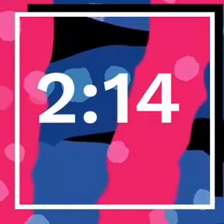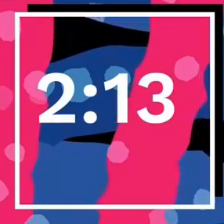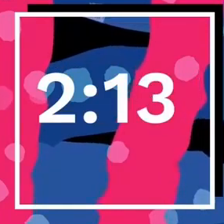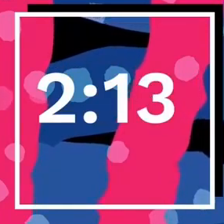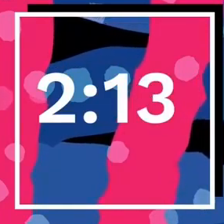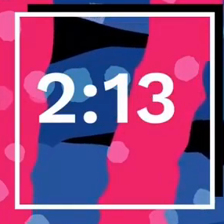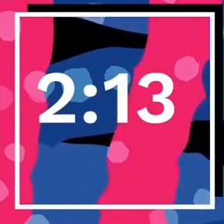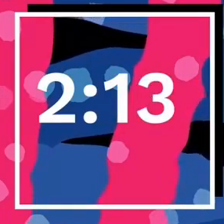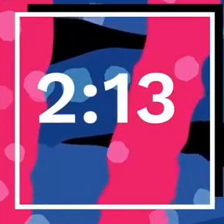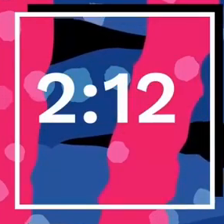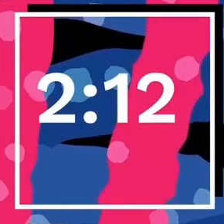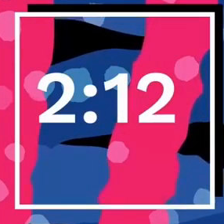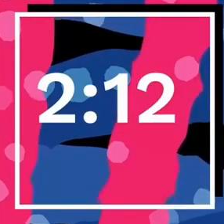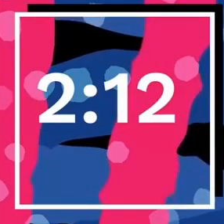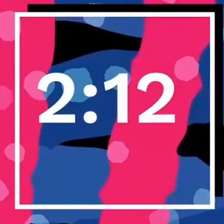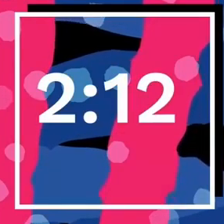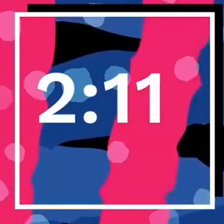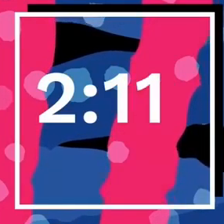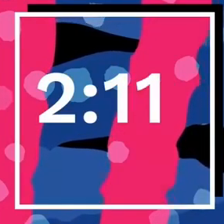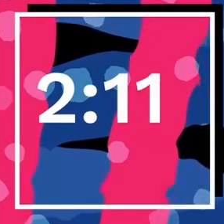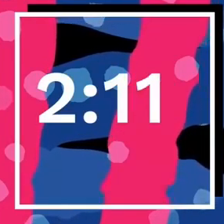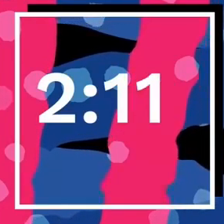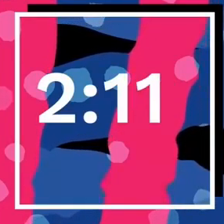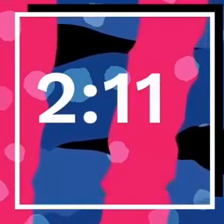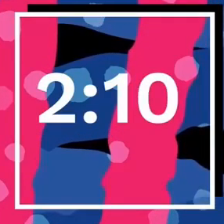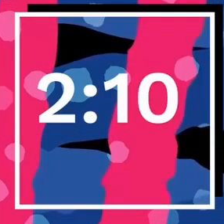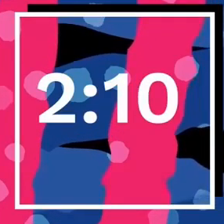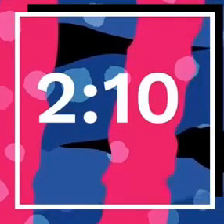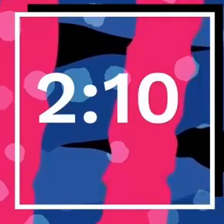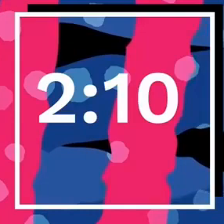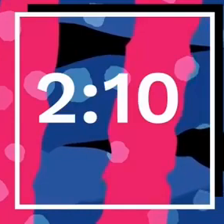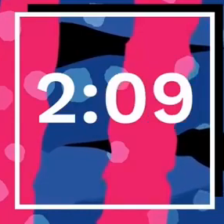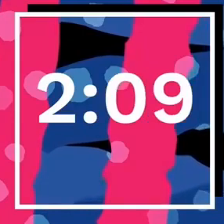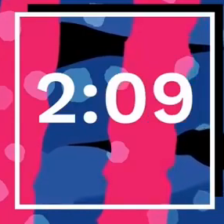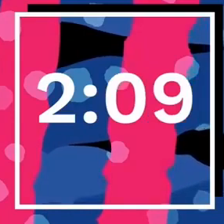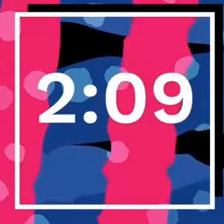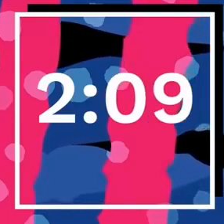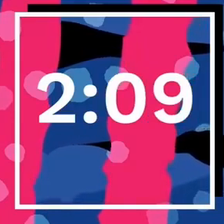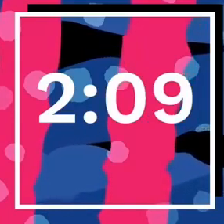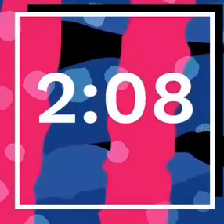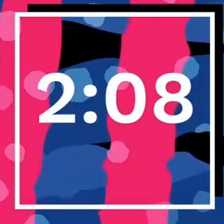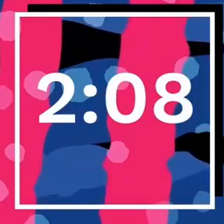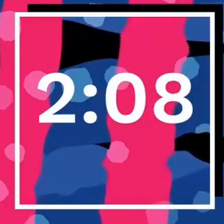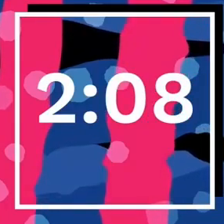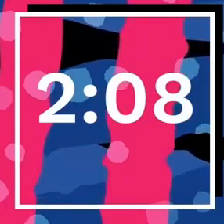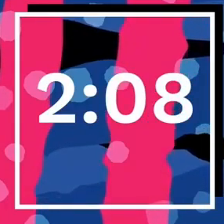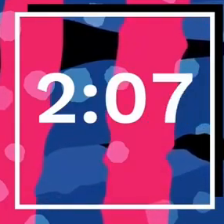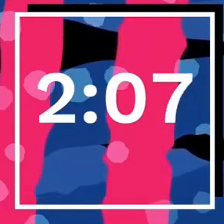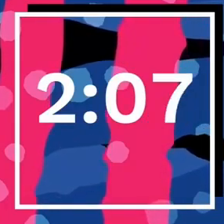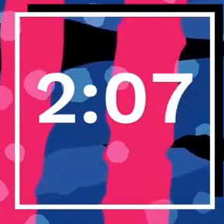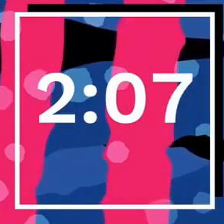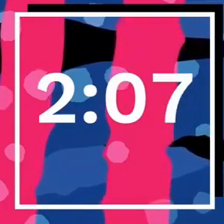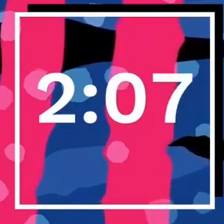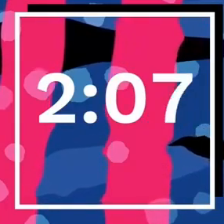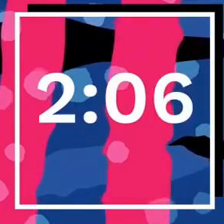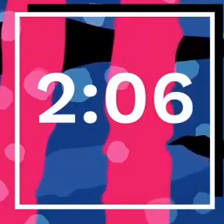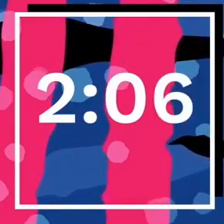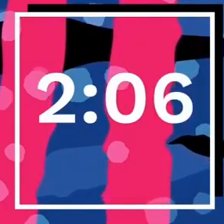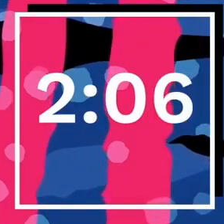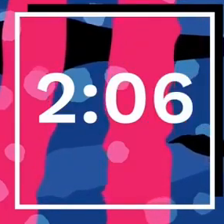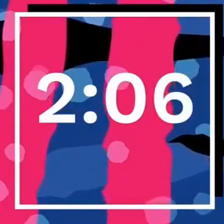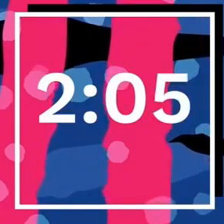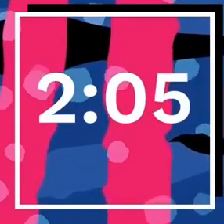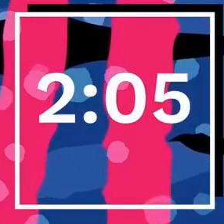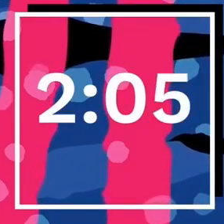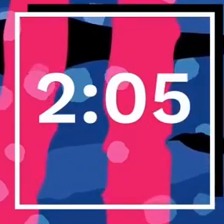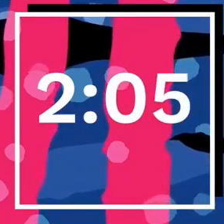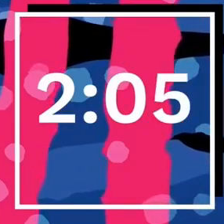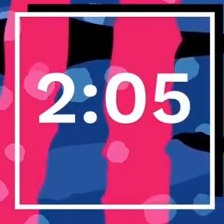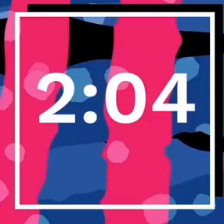MAKES A BIG DIFFERENCE TO A